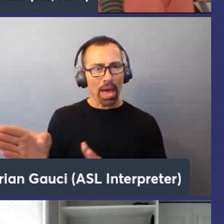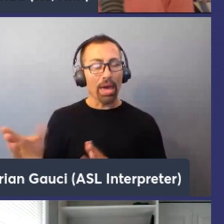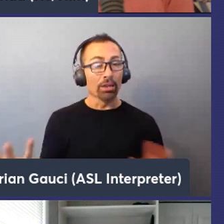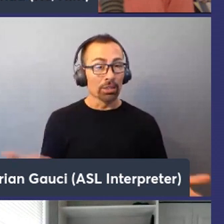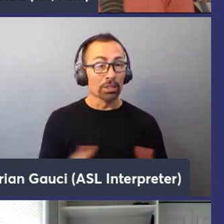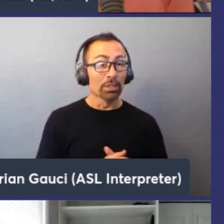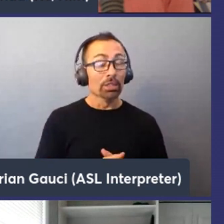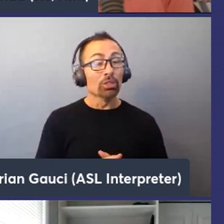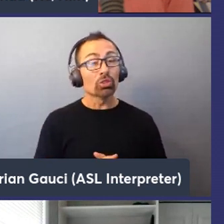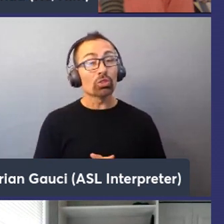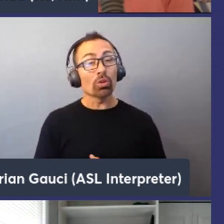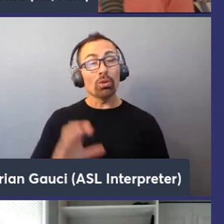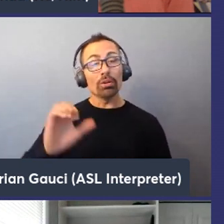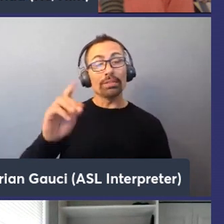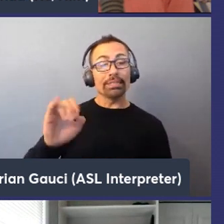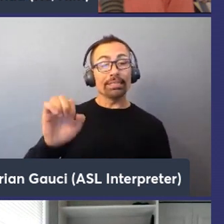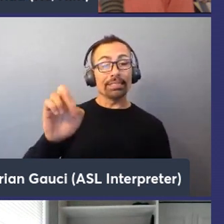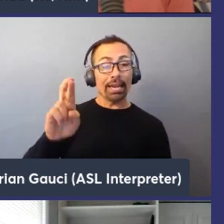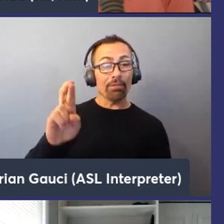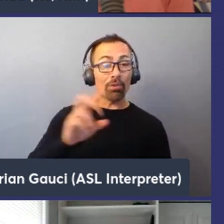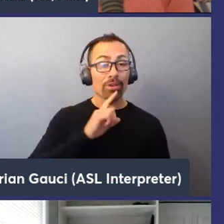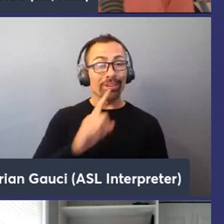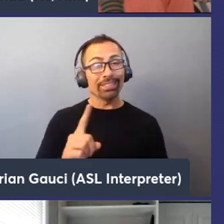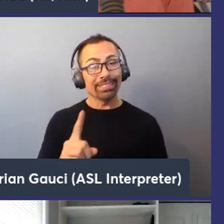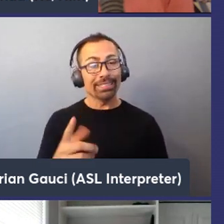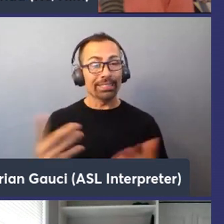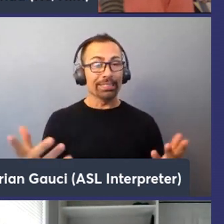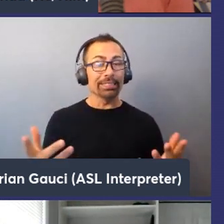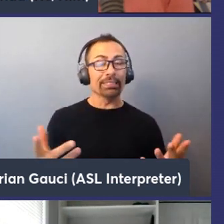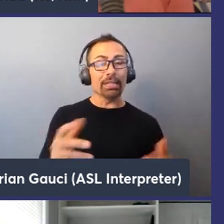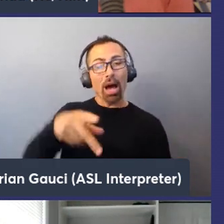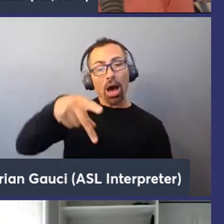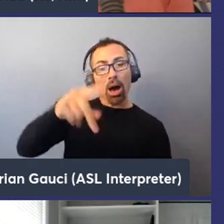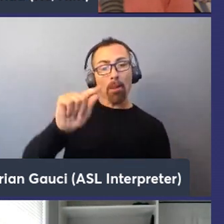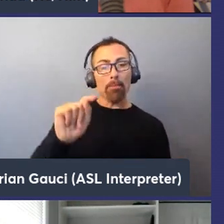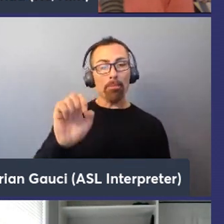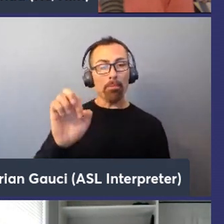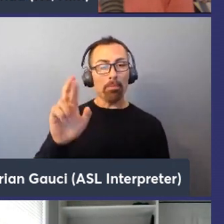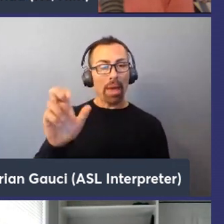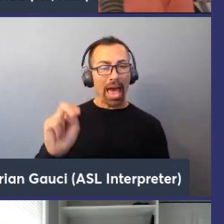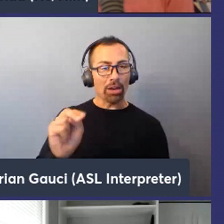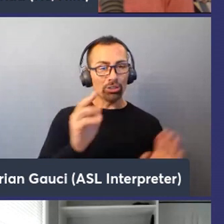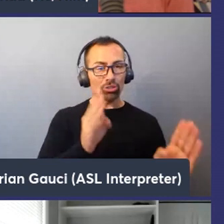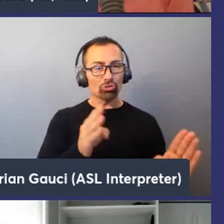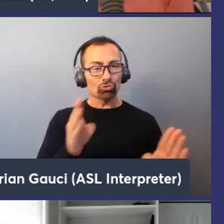meaning that when I'm think about a graph, I'm looking at nodes or vertices